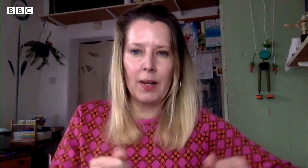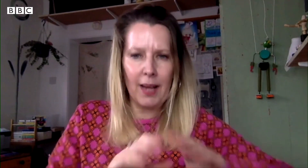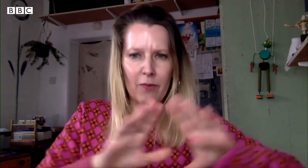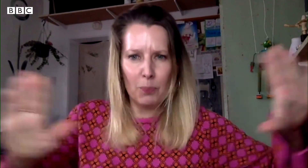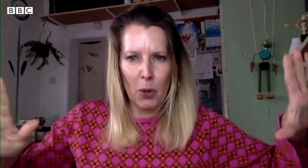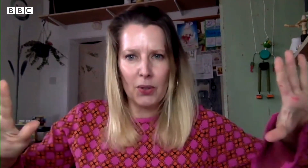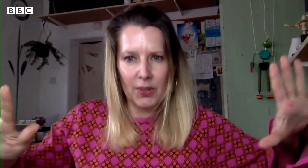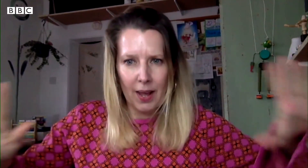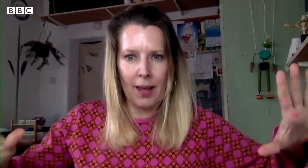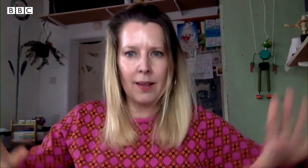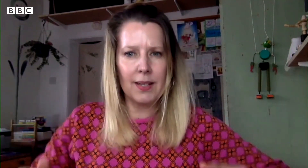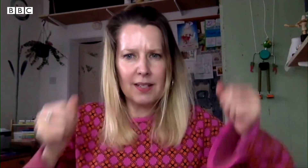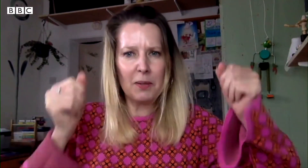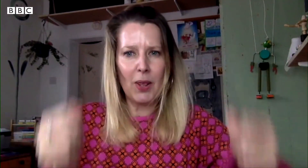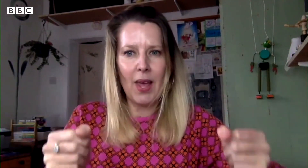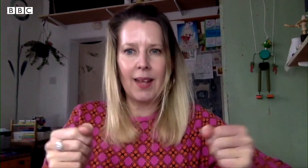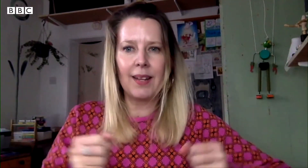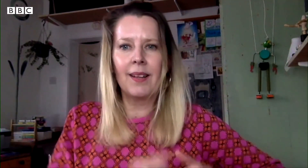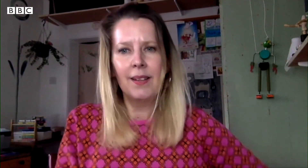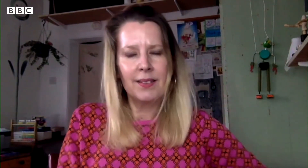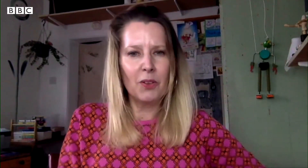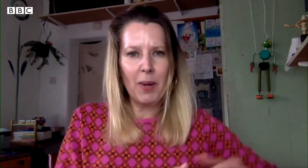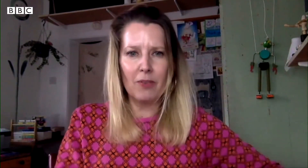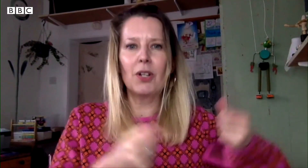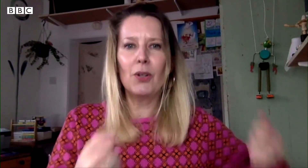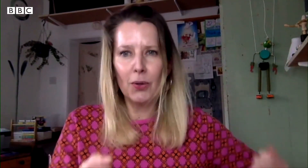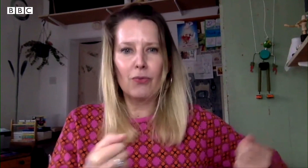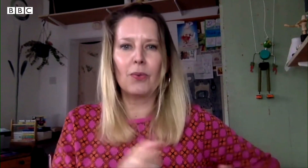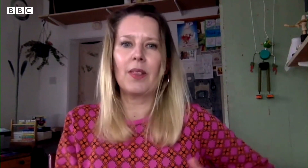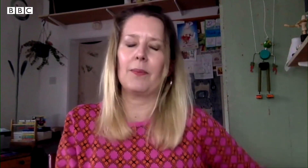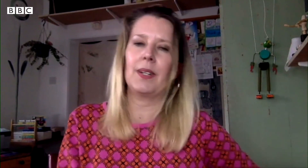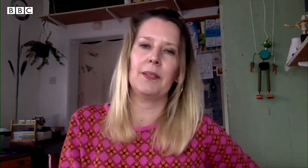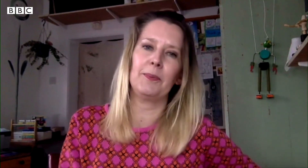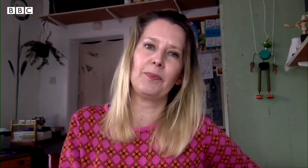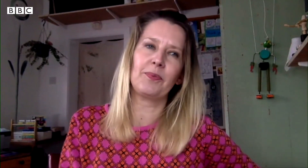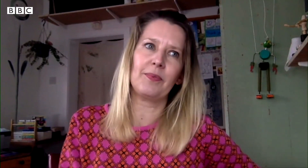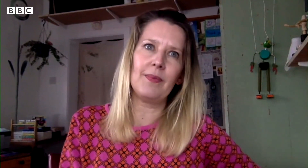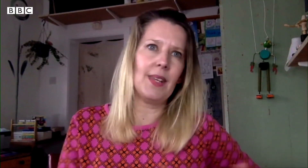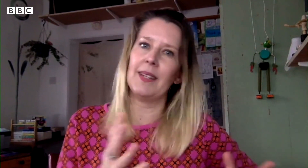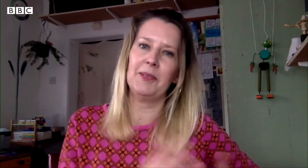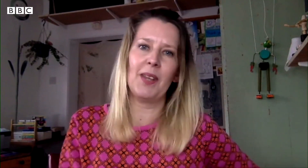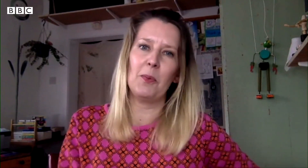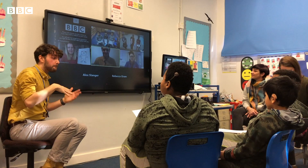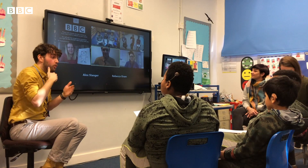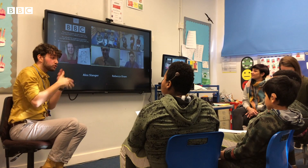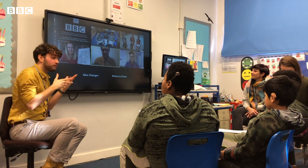and they have the books there, it needs to be there so the parent can look through with them, yeah, that would be wonderful.